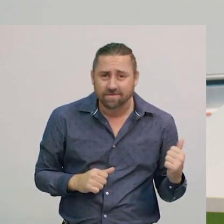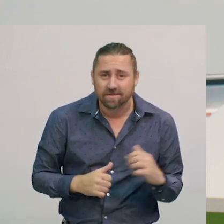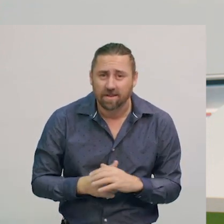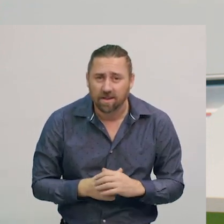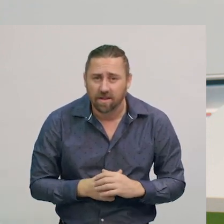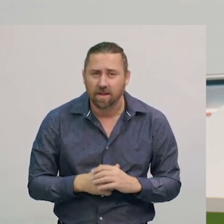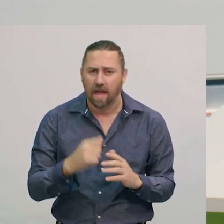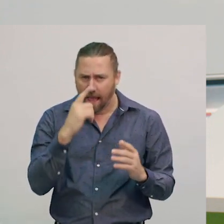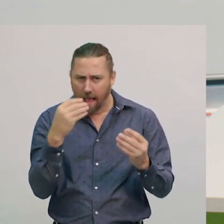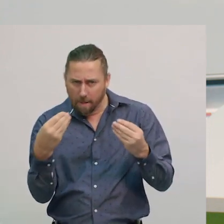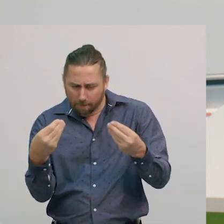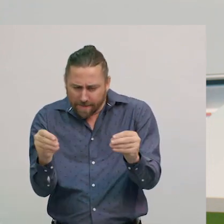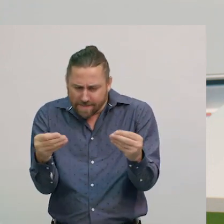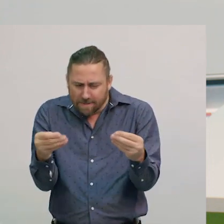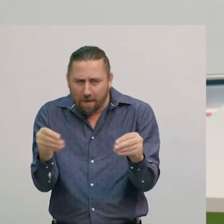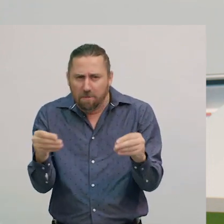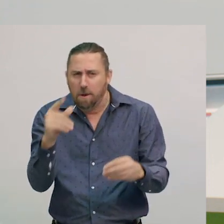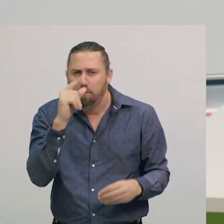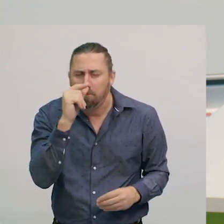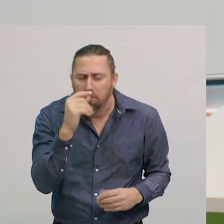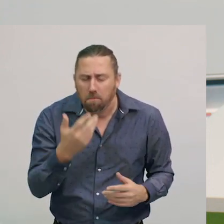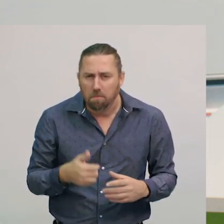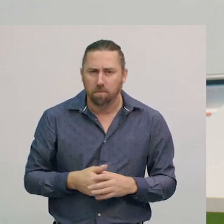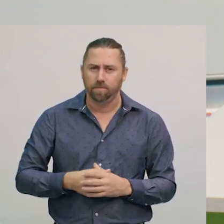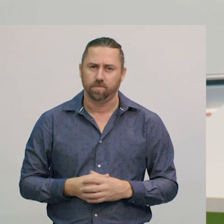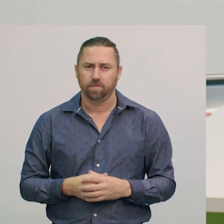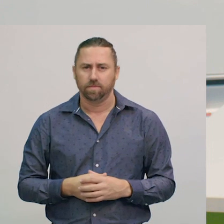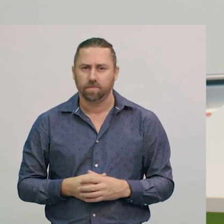some of them can bend,